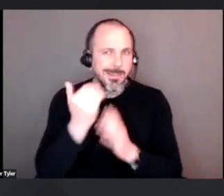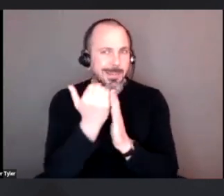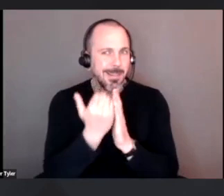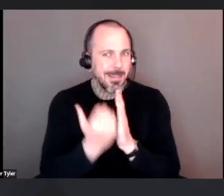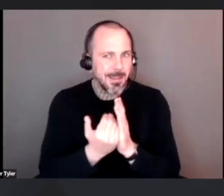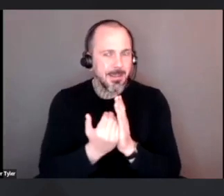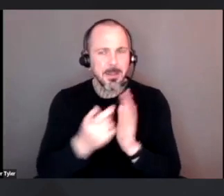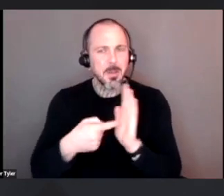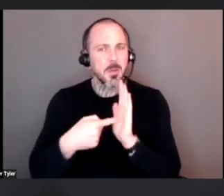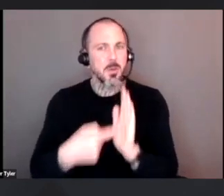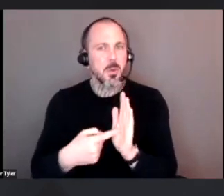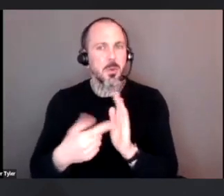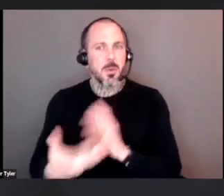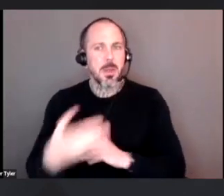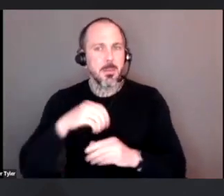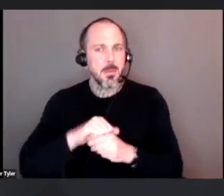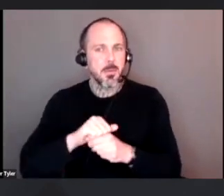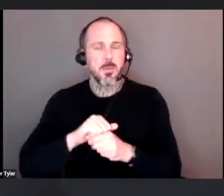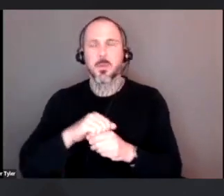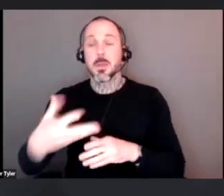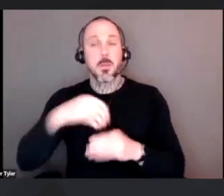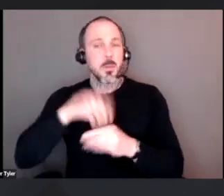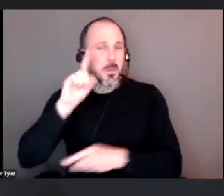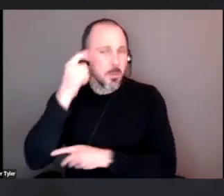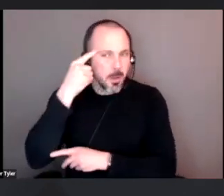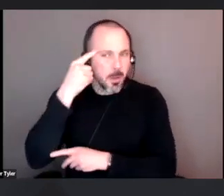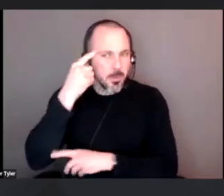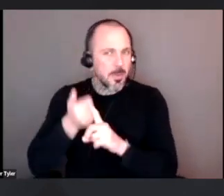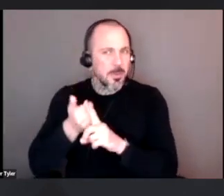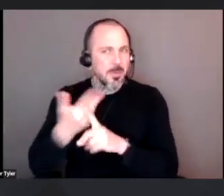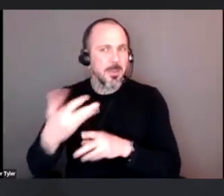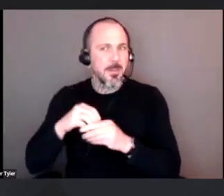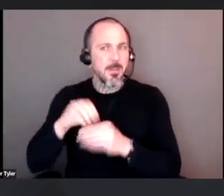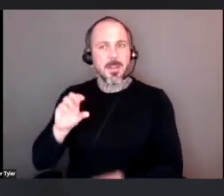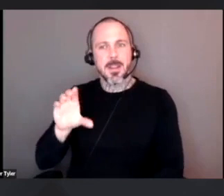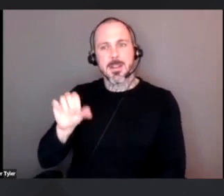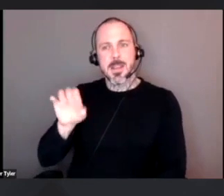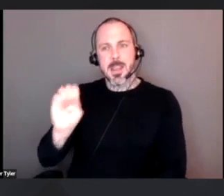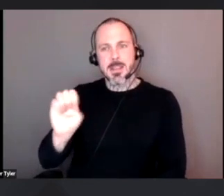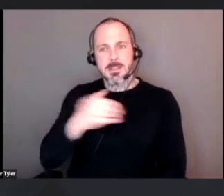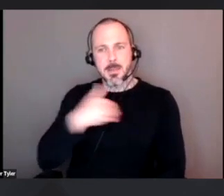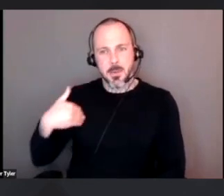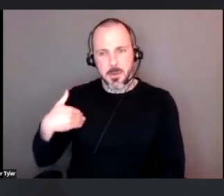that there's currently an employer directory on our website that we kind of highlight yet or publicize,